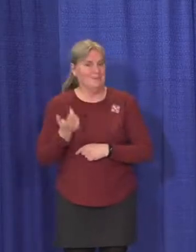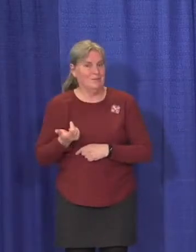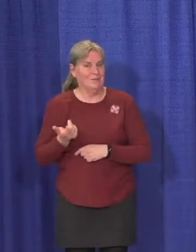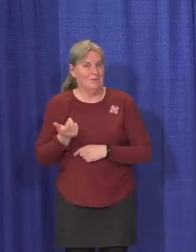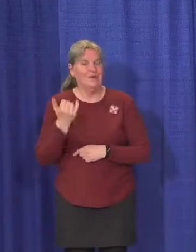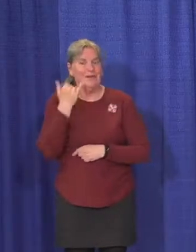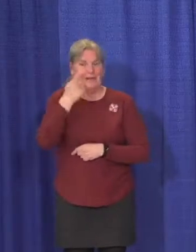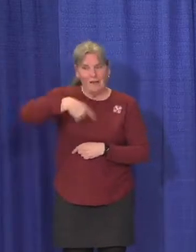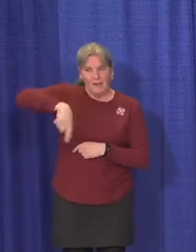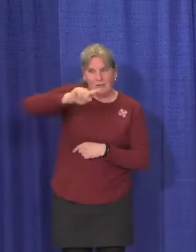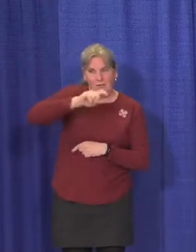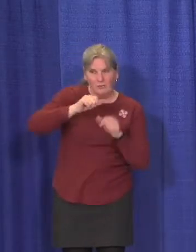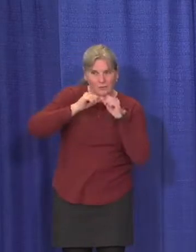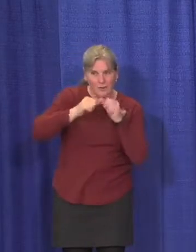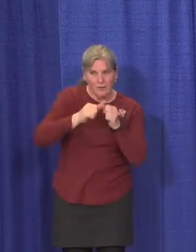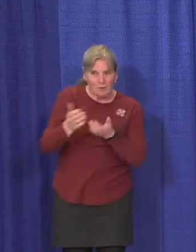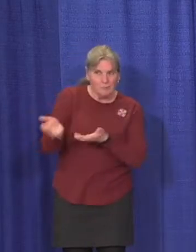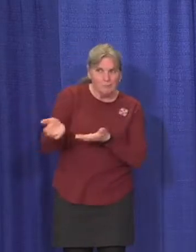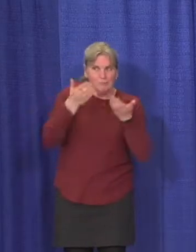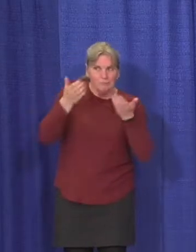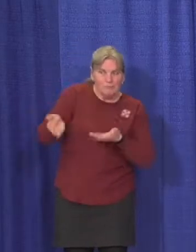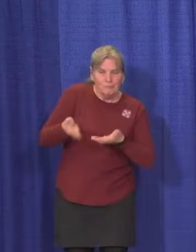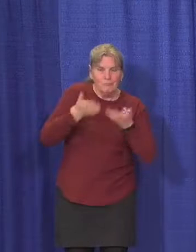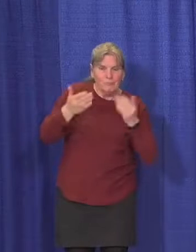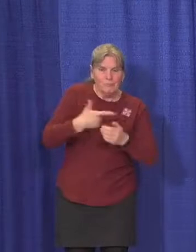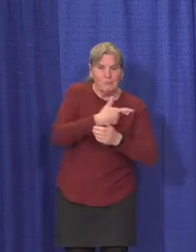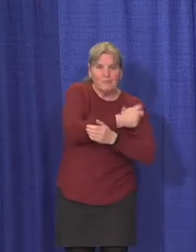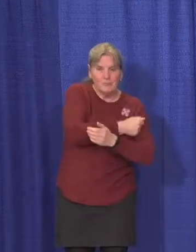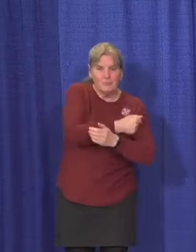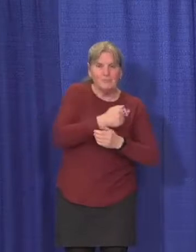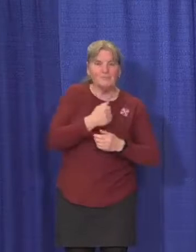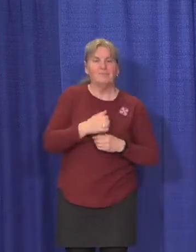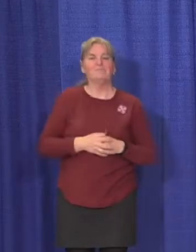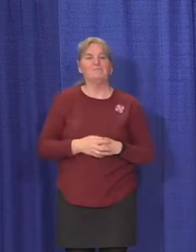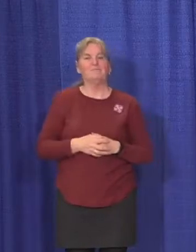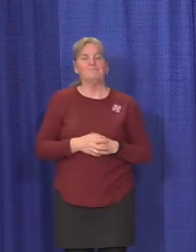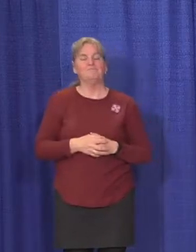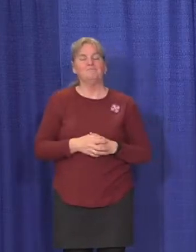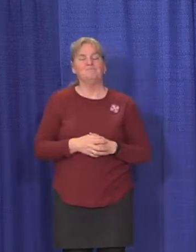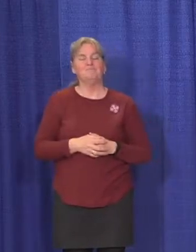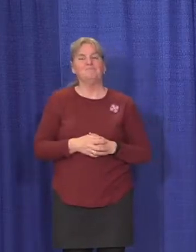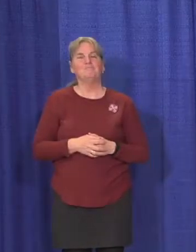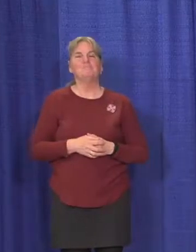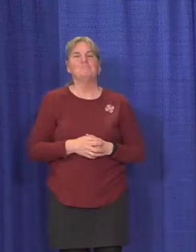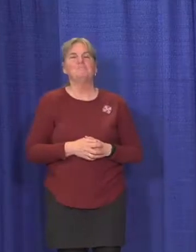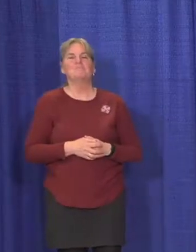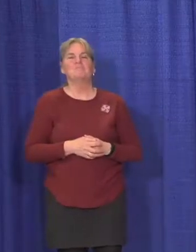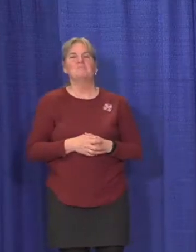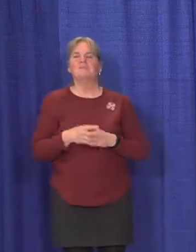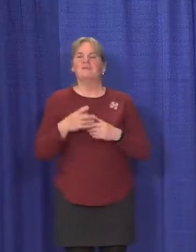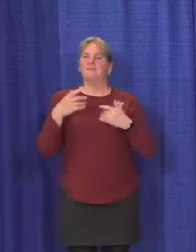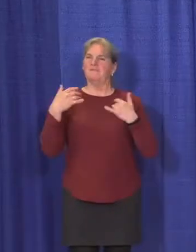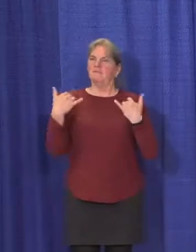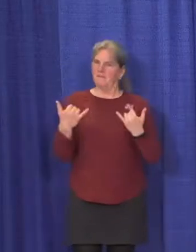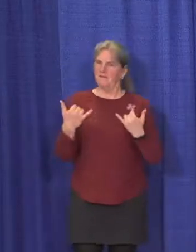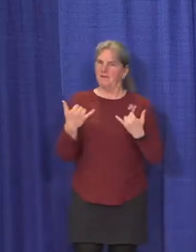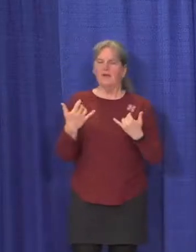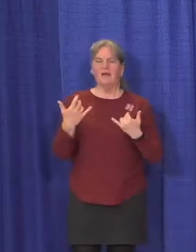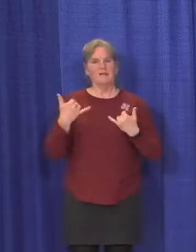summer if people continue to come forward for vaccines that haven't already.